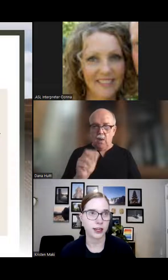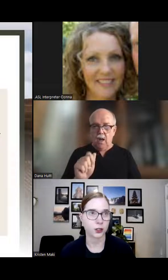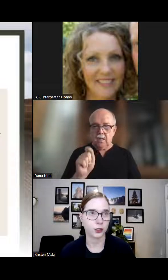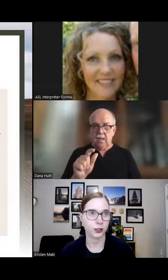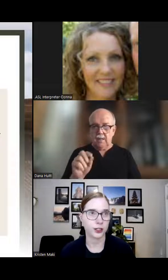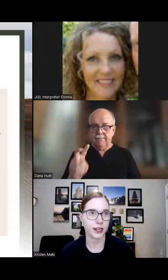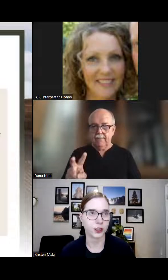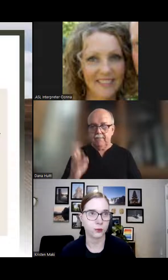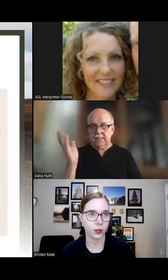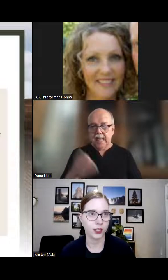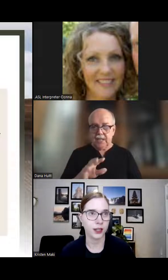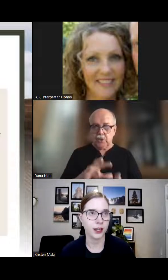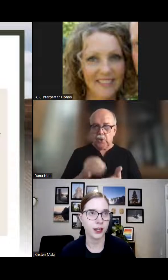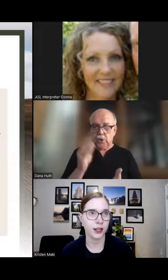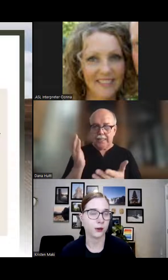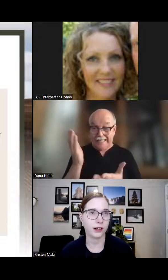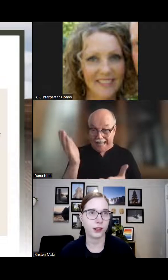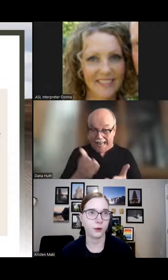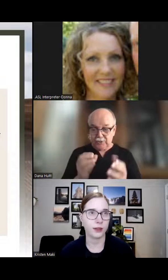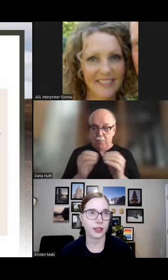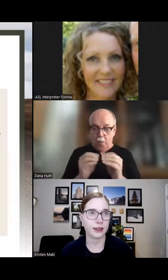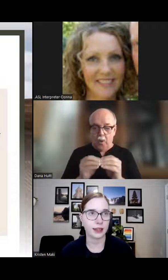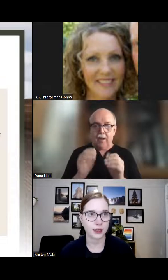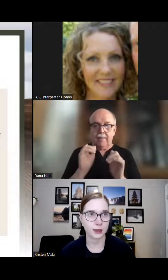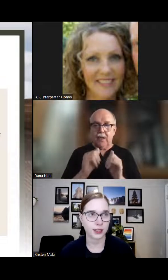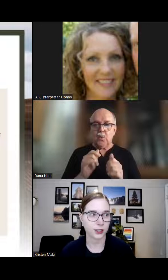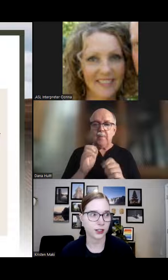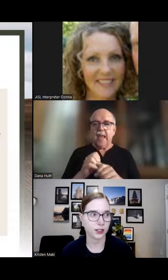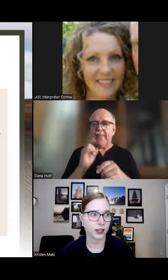apply for benefits path or the ten years pathway